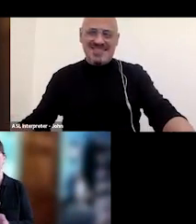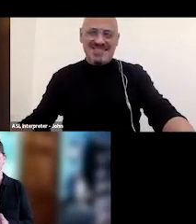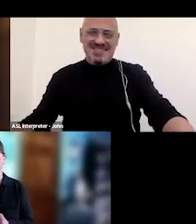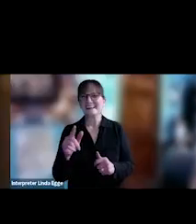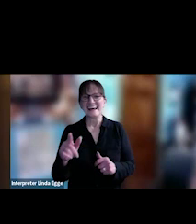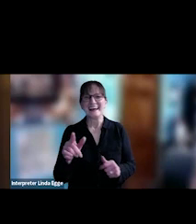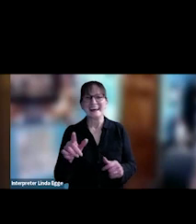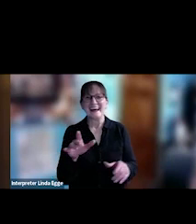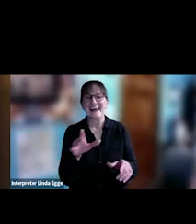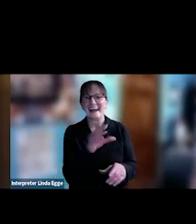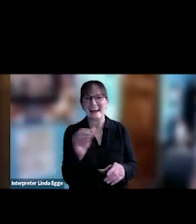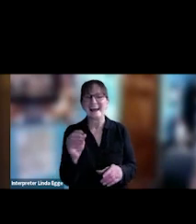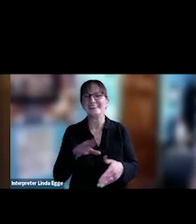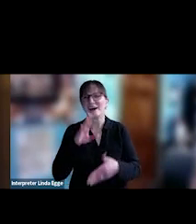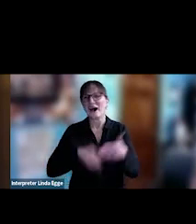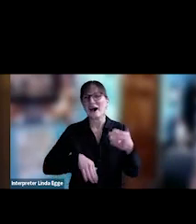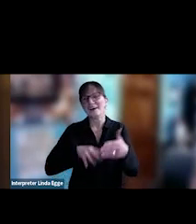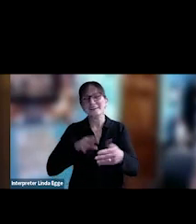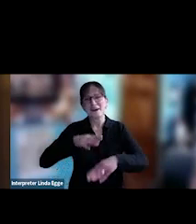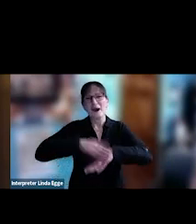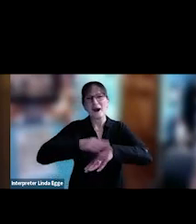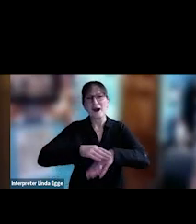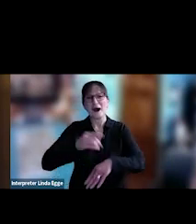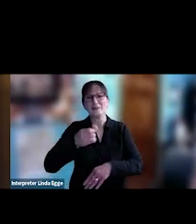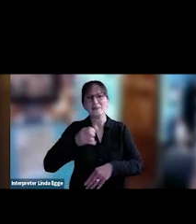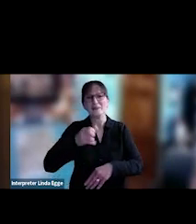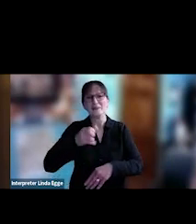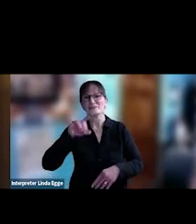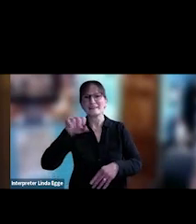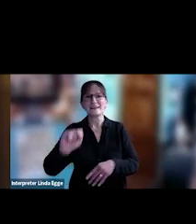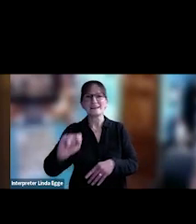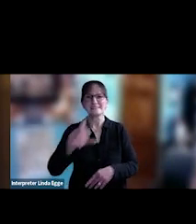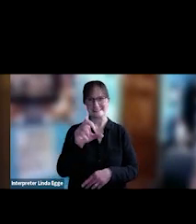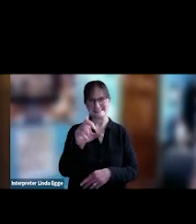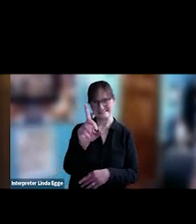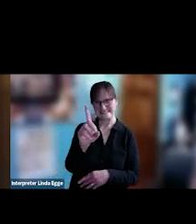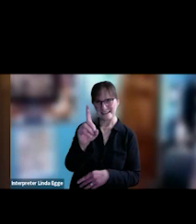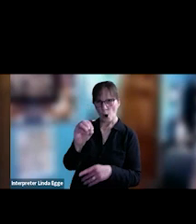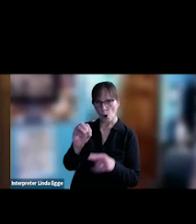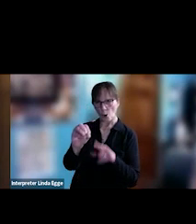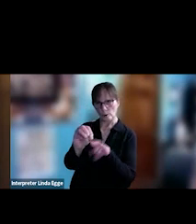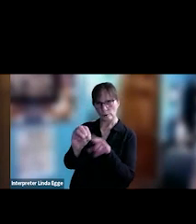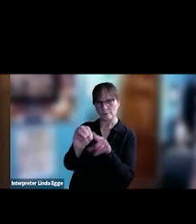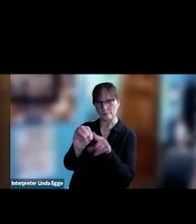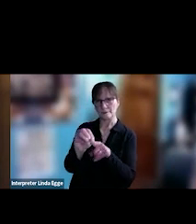And on these grids, the notation is do, that stands for ditto,